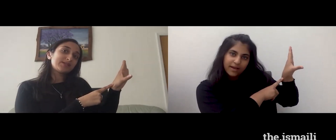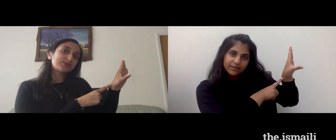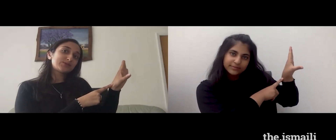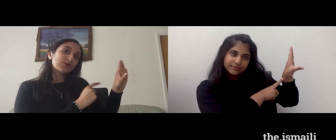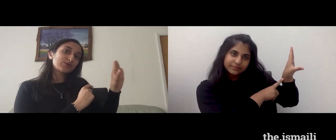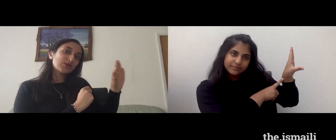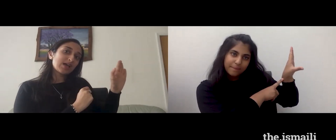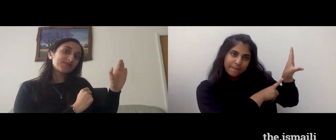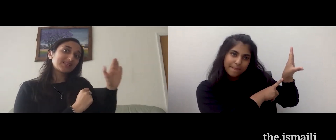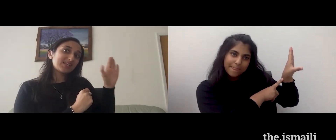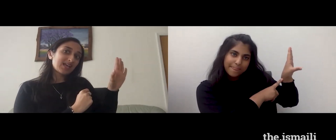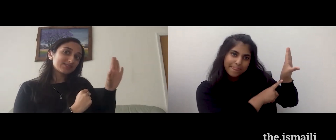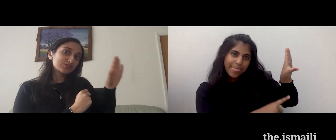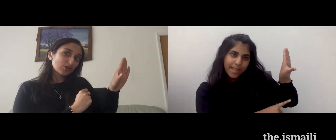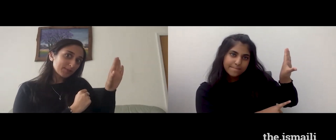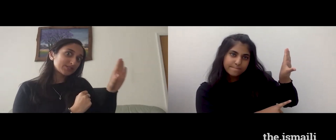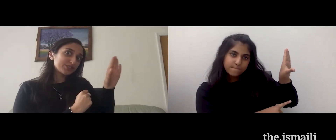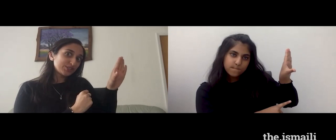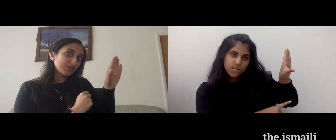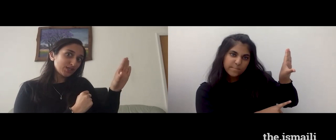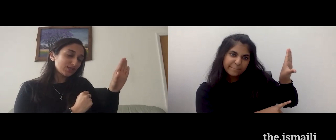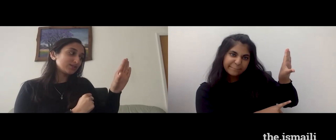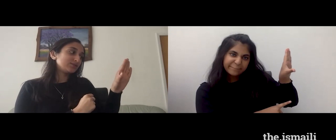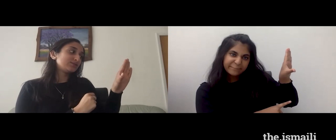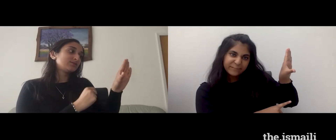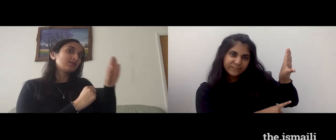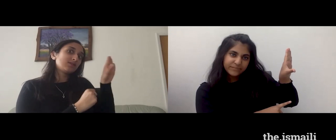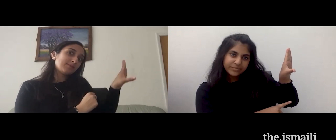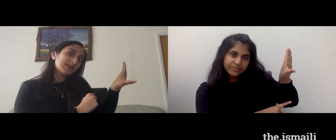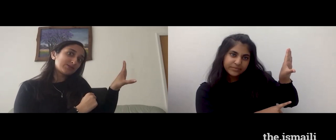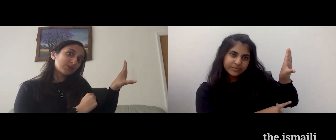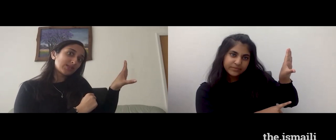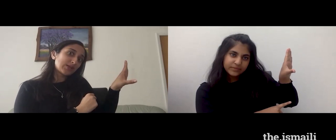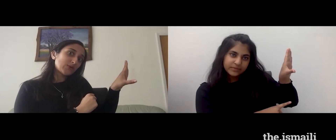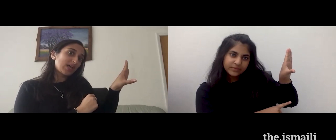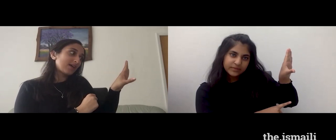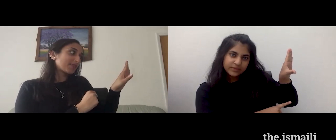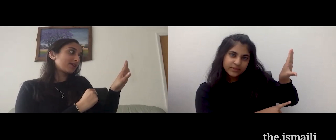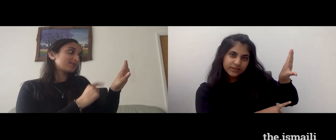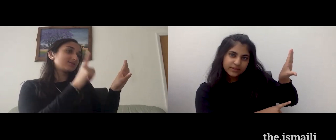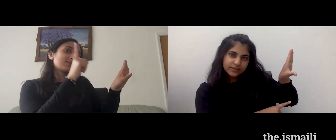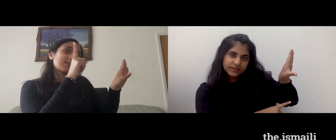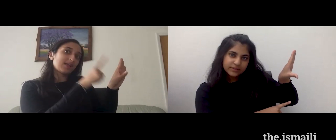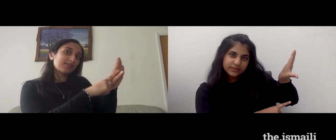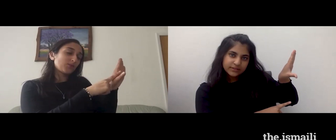So make sure you have the less dominant hand you use, make sure it looks like this